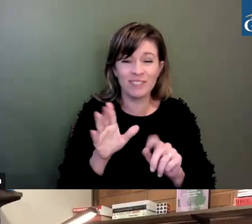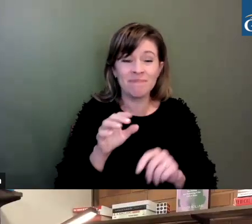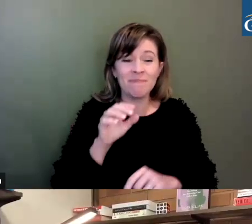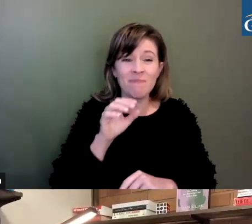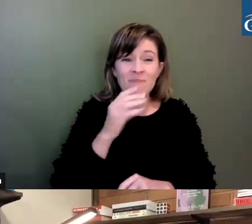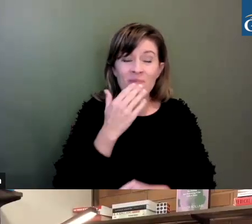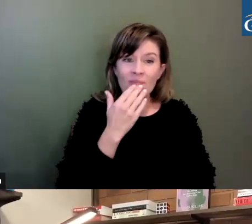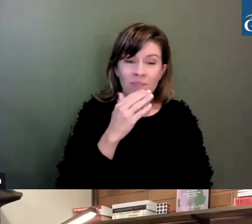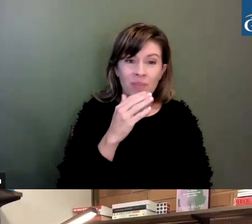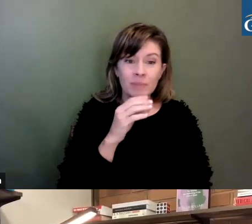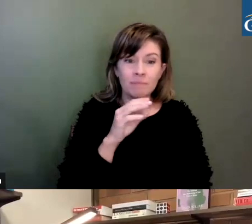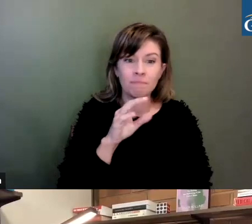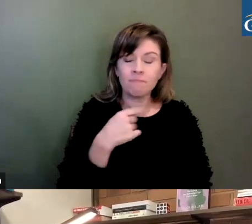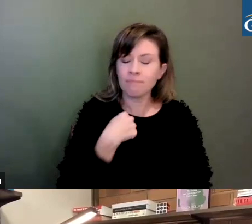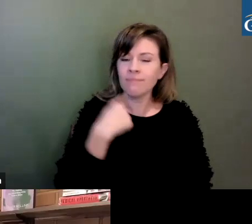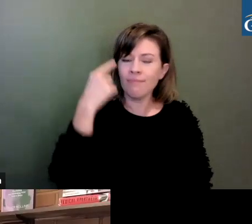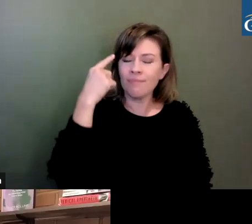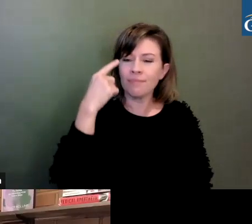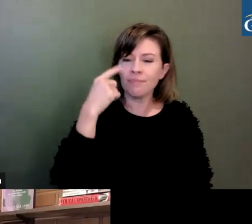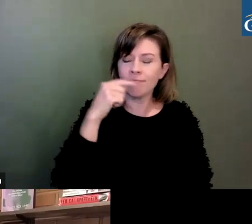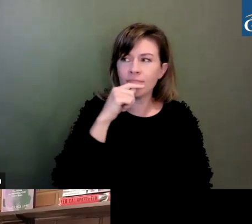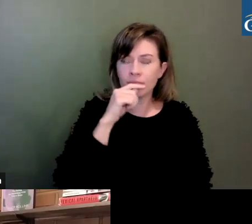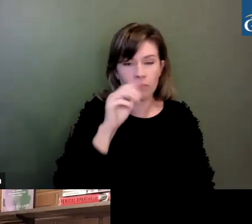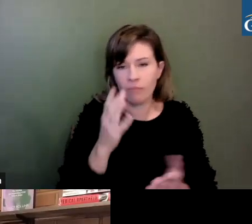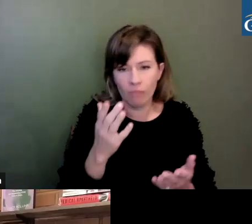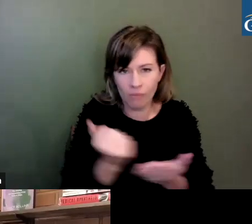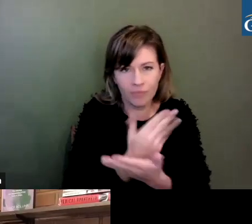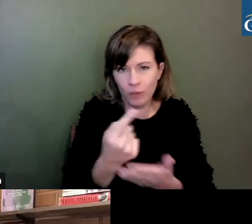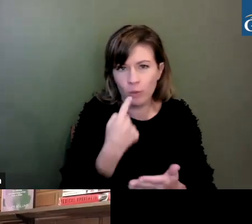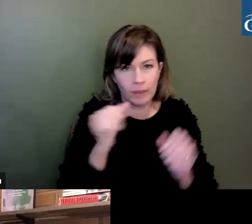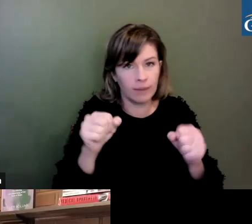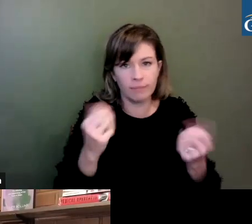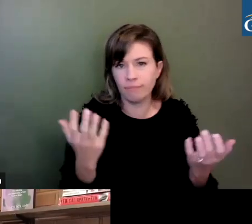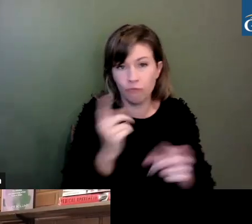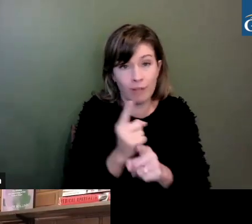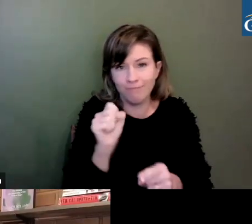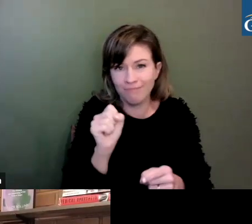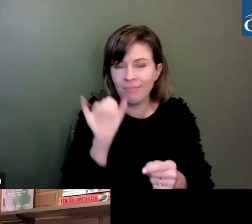everything you said is absolutely right, and it's the same things I feel like I struggle with too. One of the